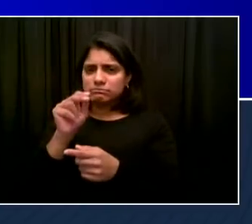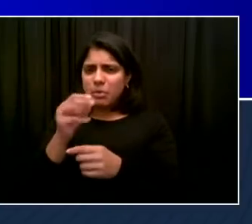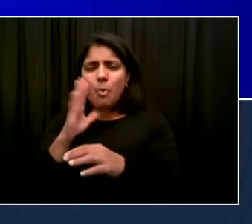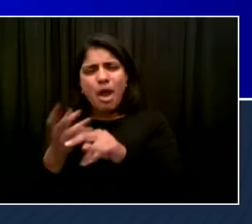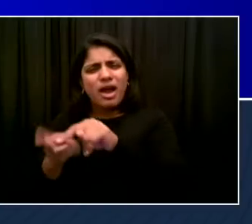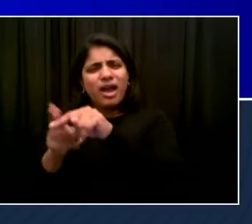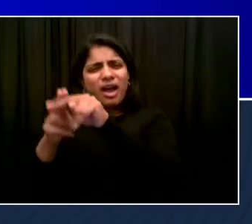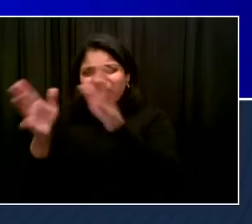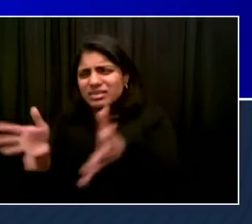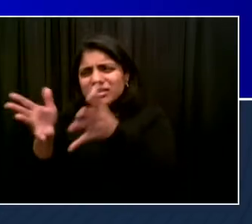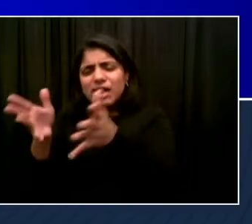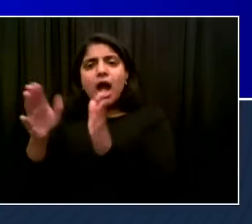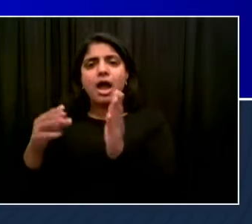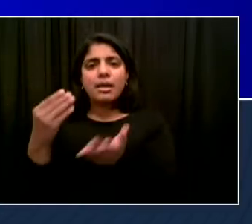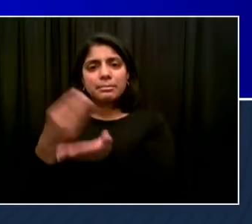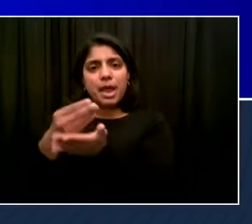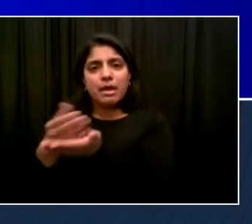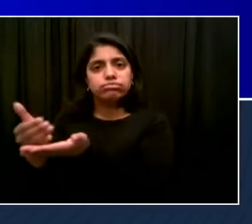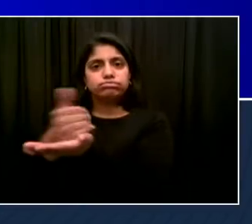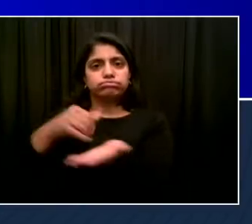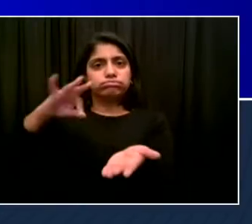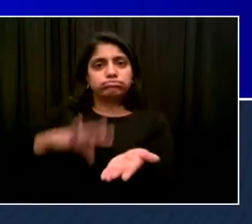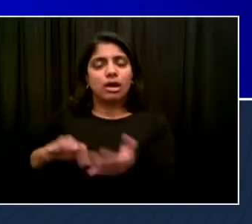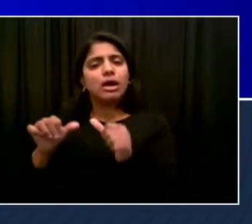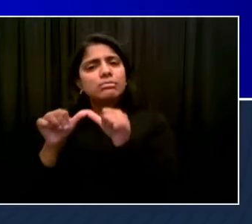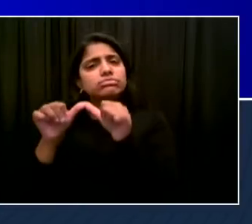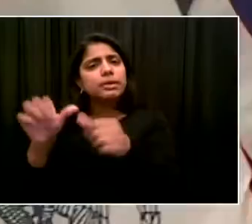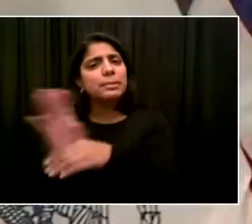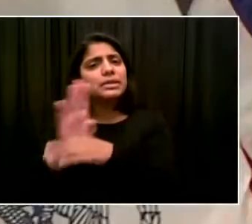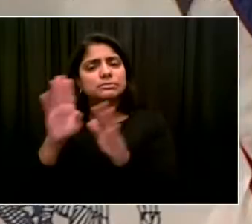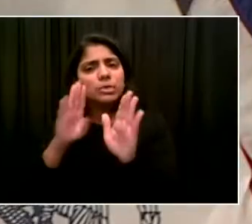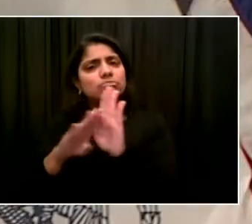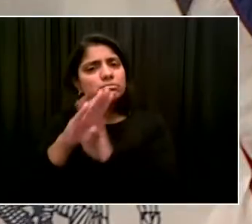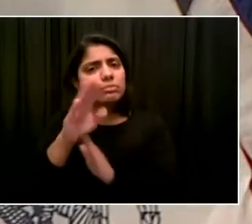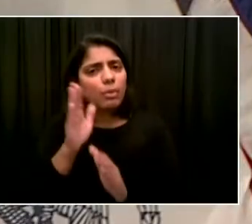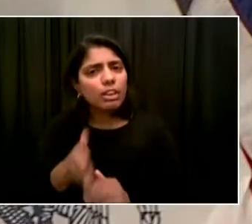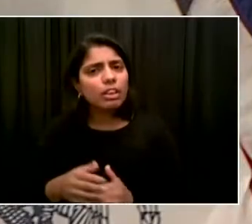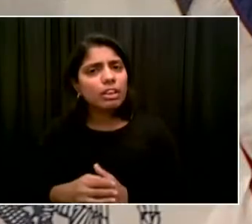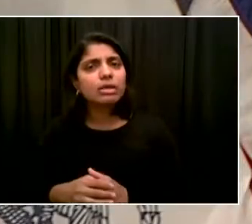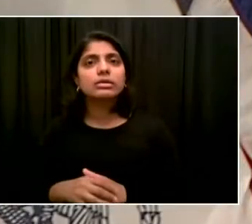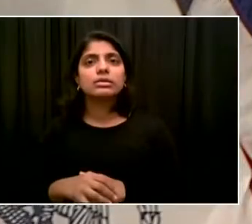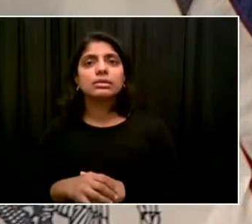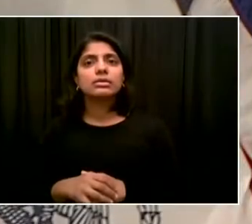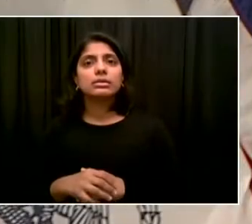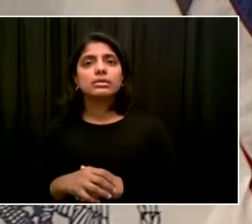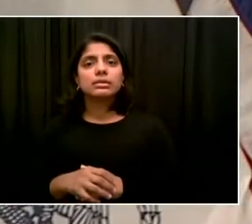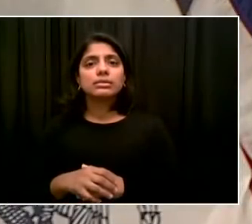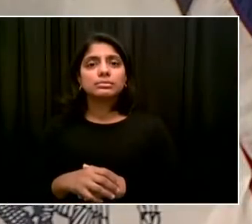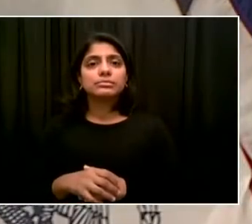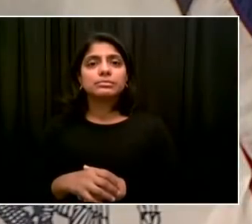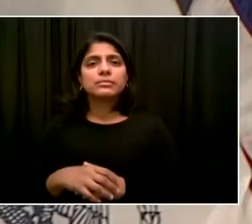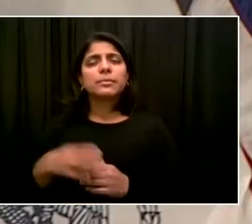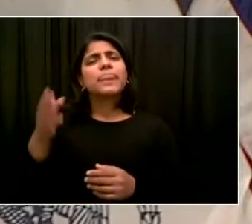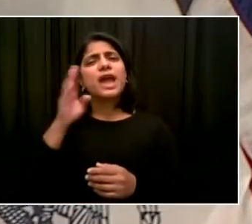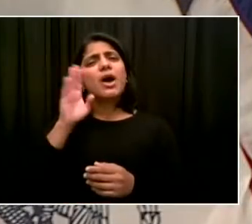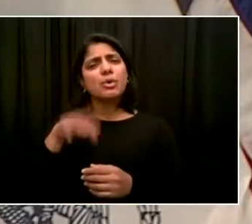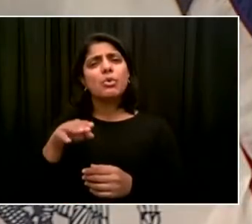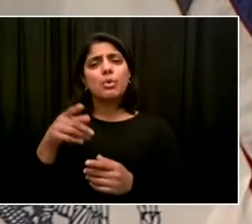IT. OVERWHELMINGLY AND VERY FEW CASES, WE'VE NEEDED TO APPLY PENALTIES.